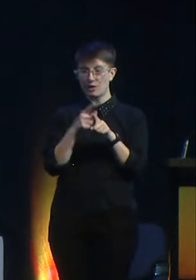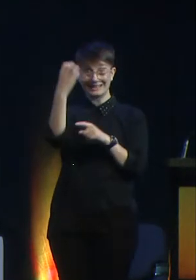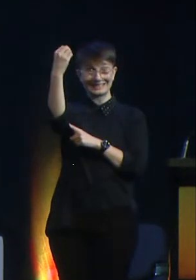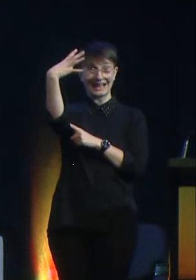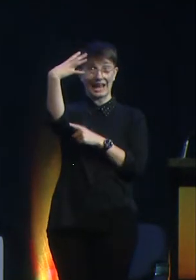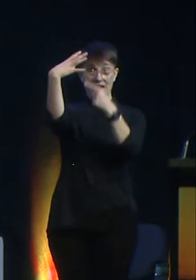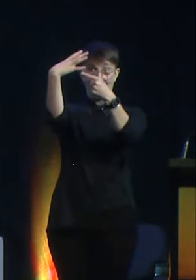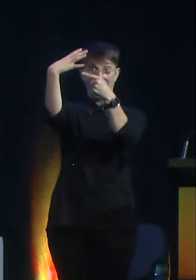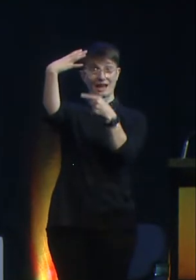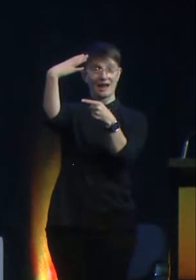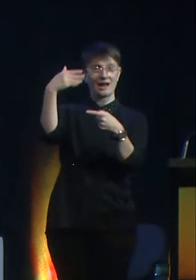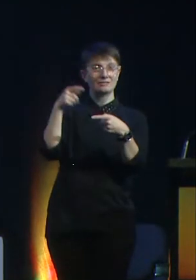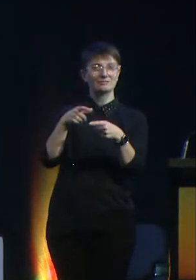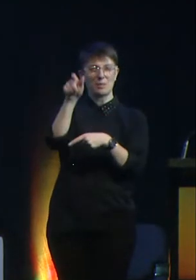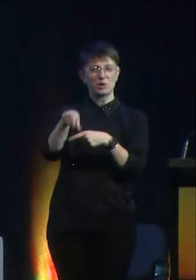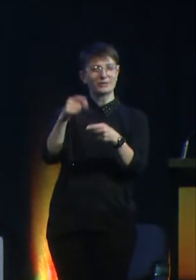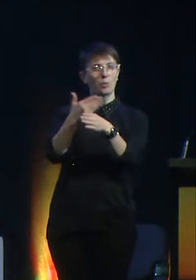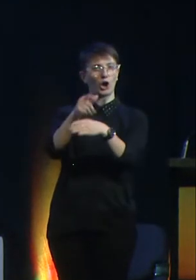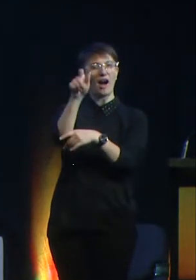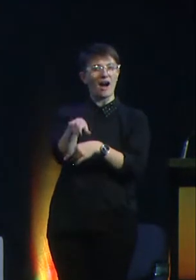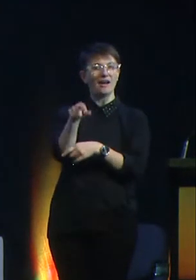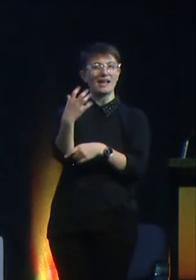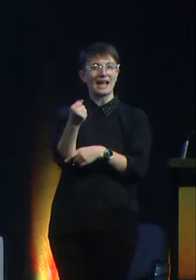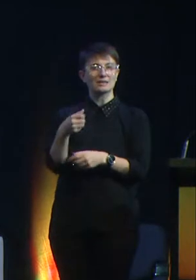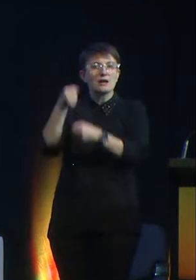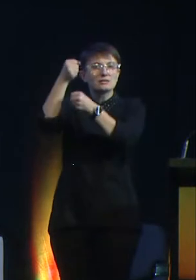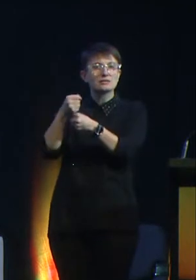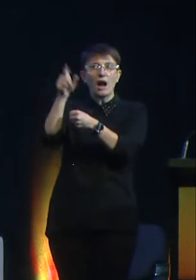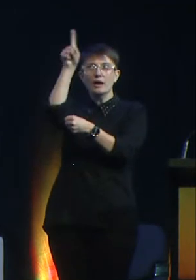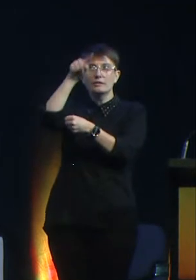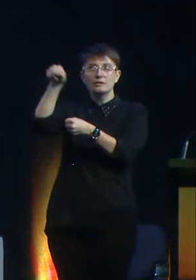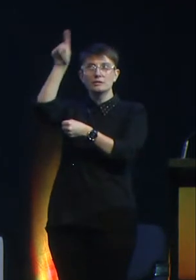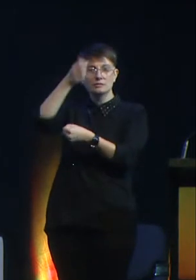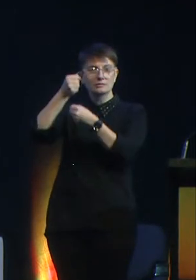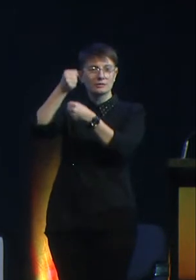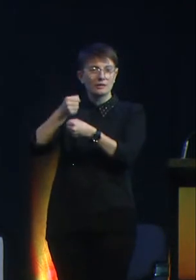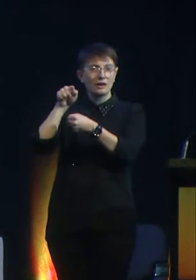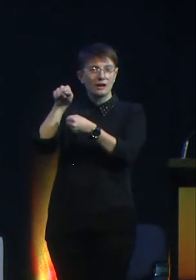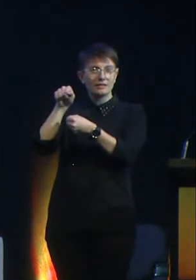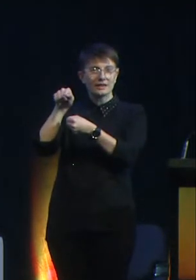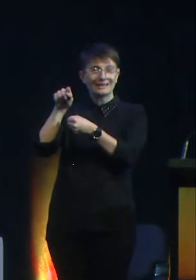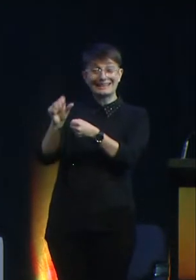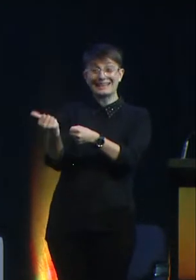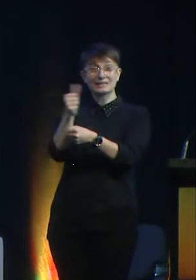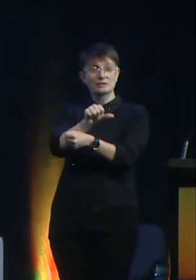holding a lollipop sign, and just to the left of that you'll see workers with a robot talking.